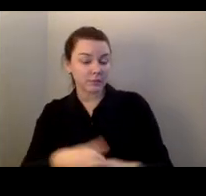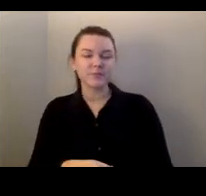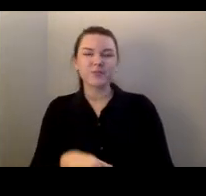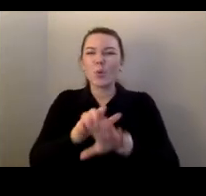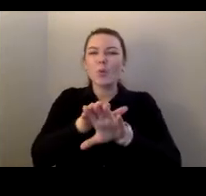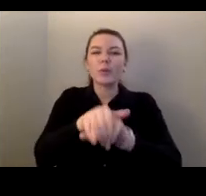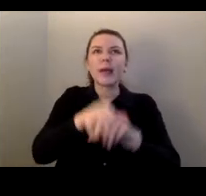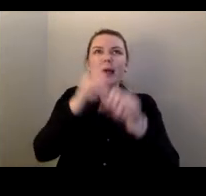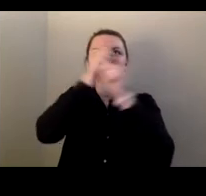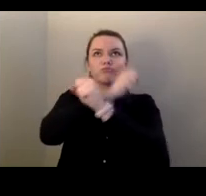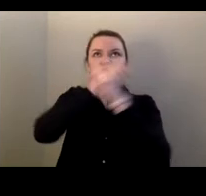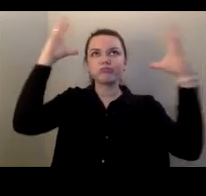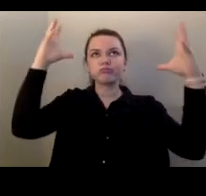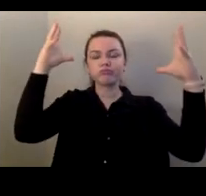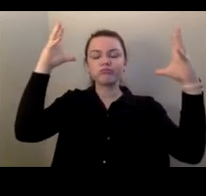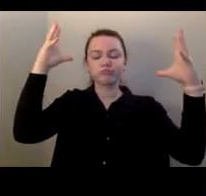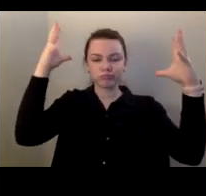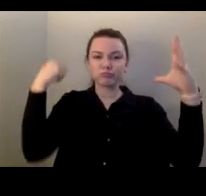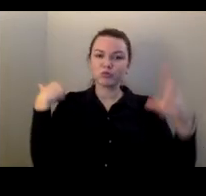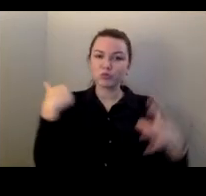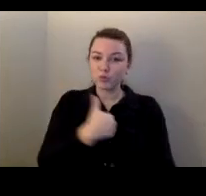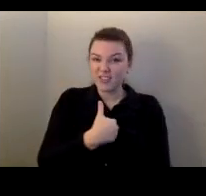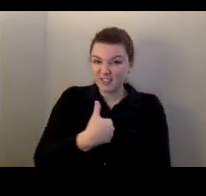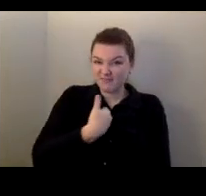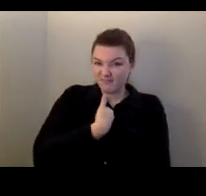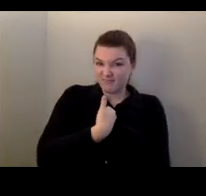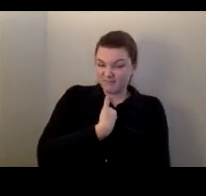We are going to pretend that we are coral polyps, all right?